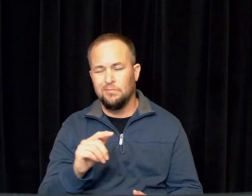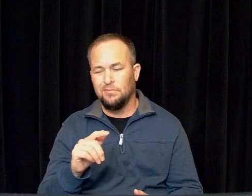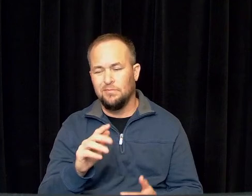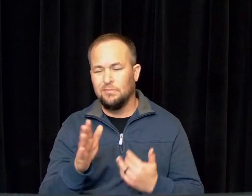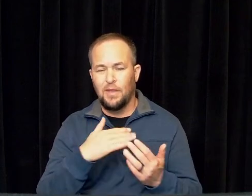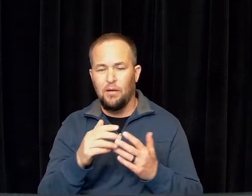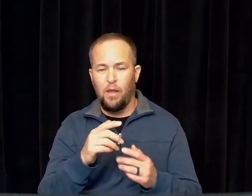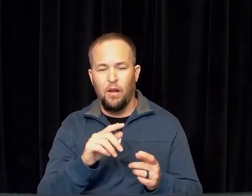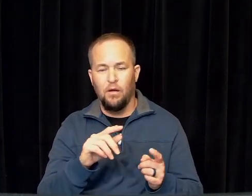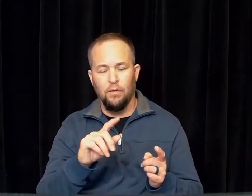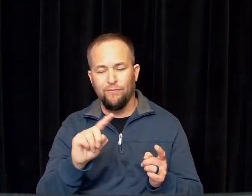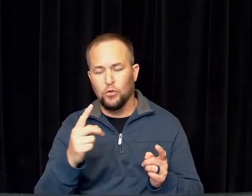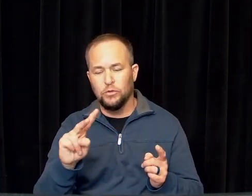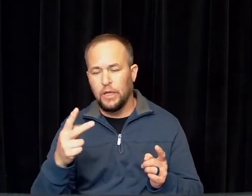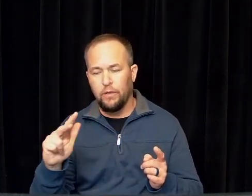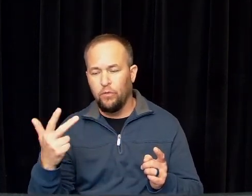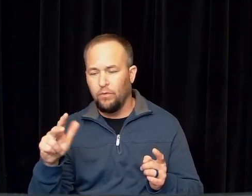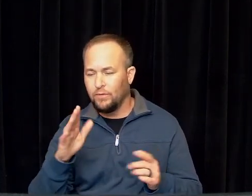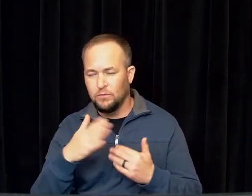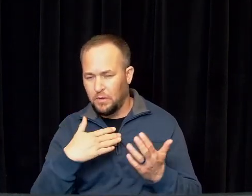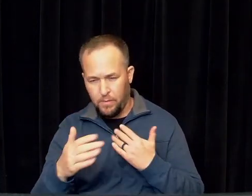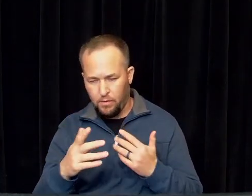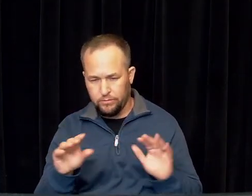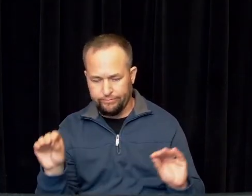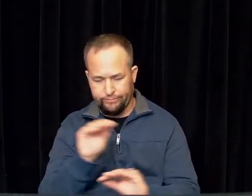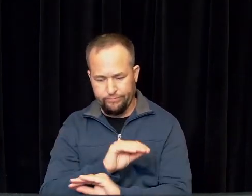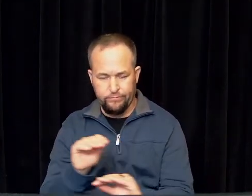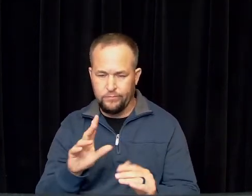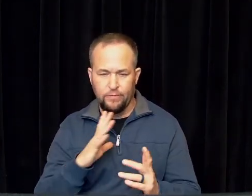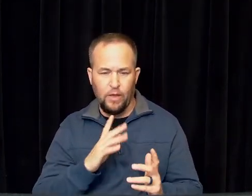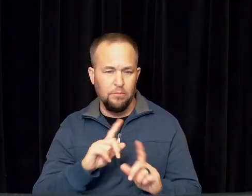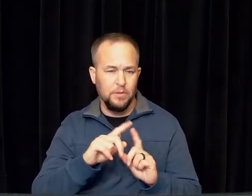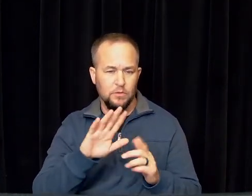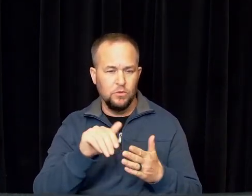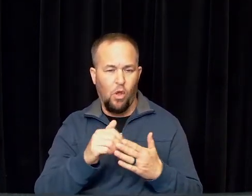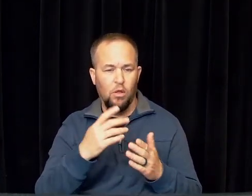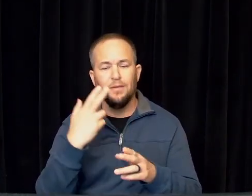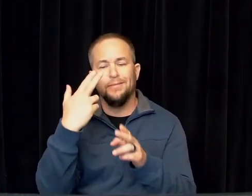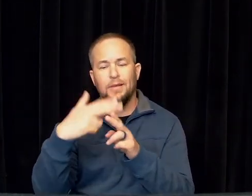about connecting anything to make a shape. It's just all the individual points around the shape.